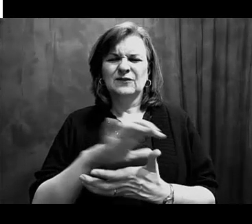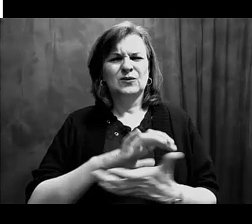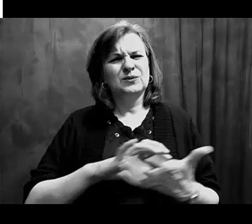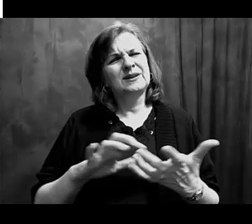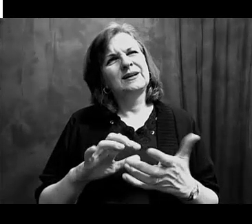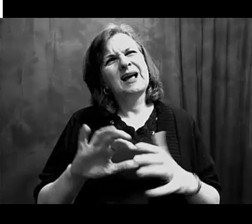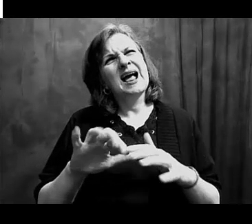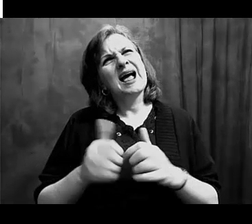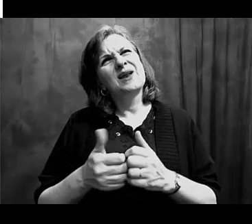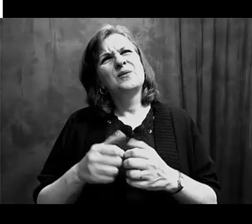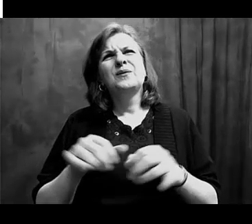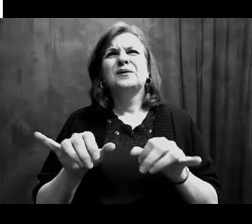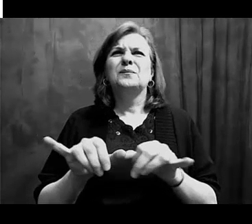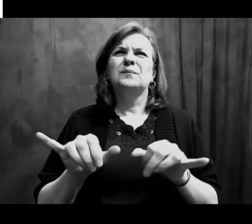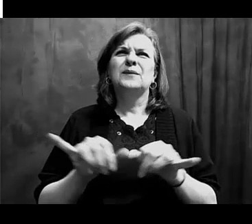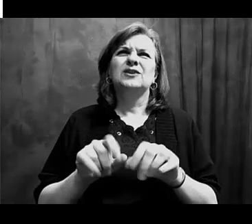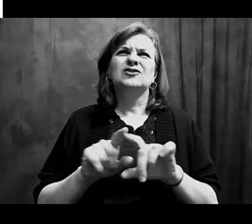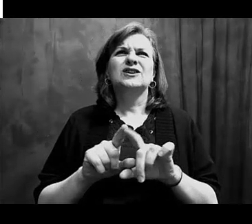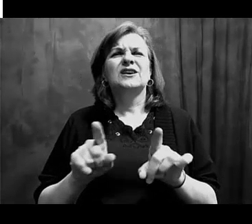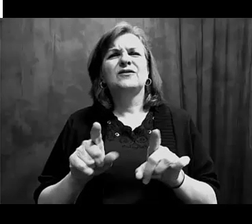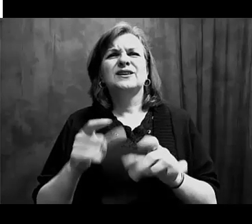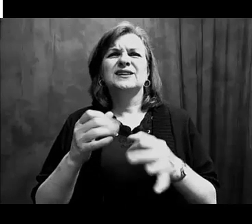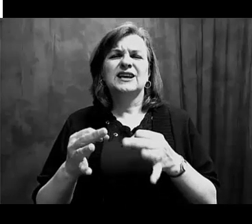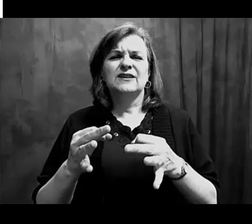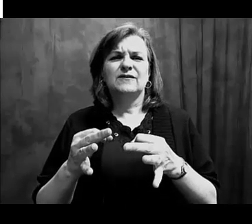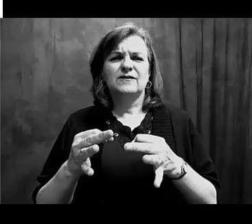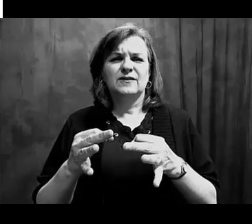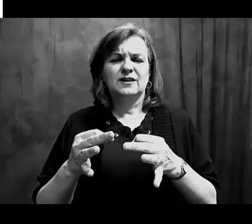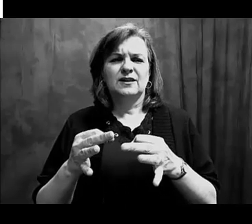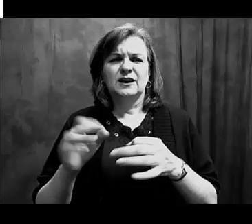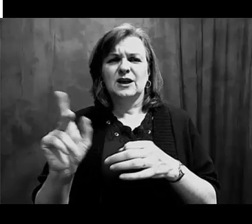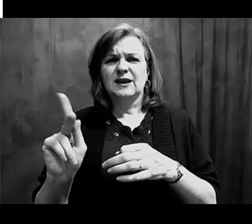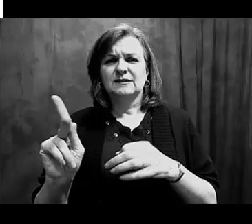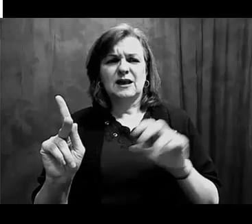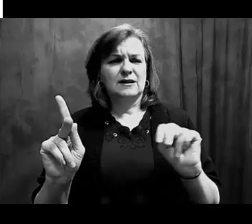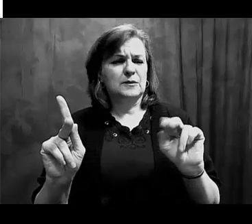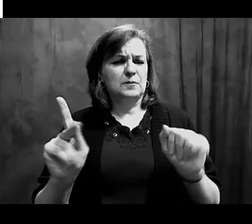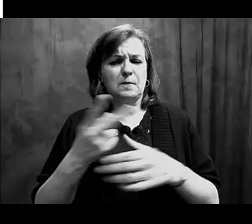how can we look at differences if these are all positive??